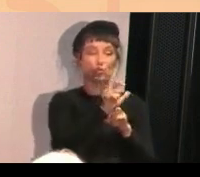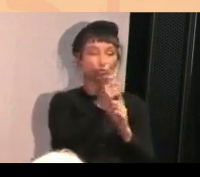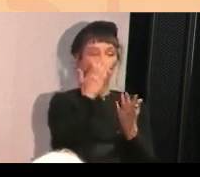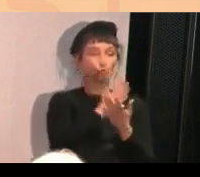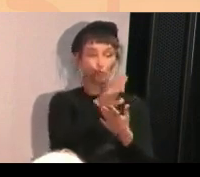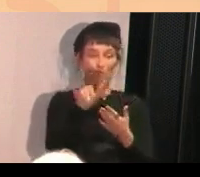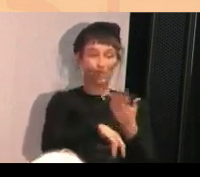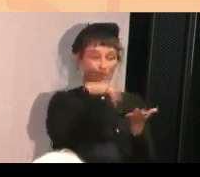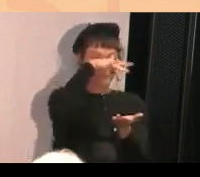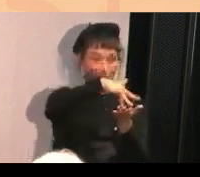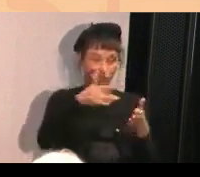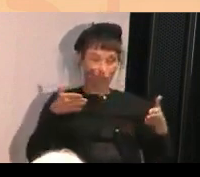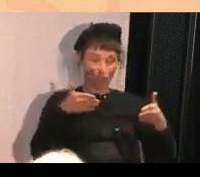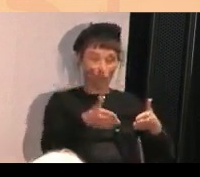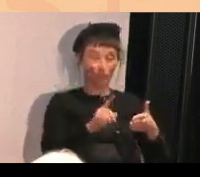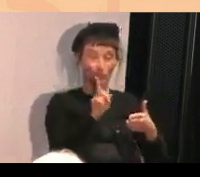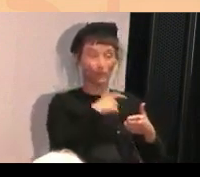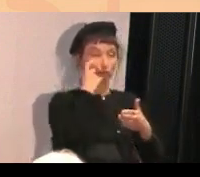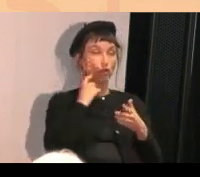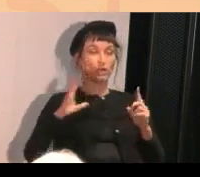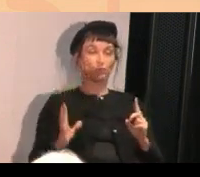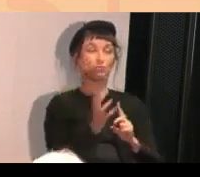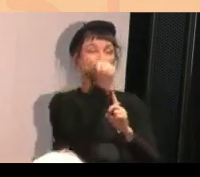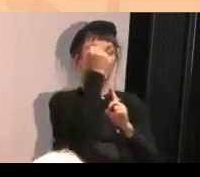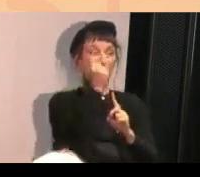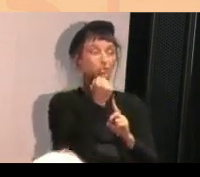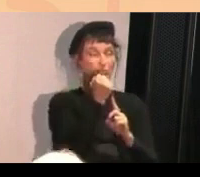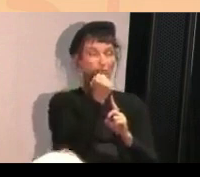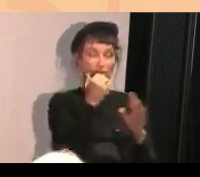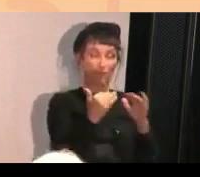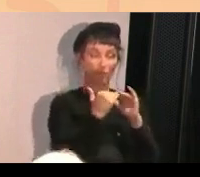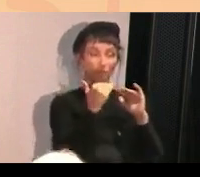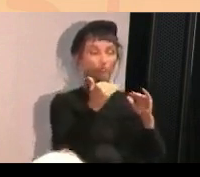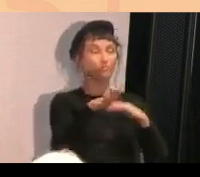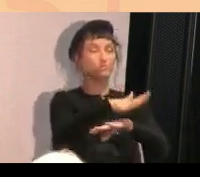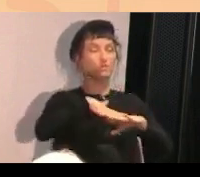central as we strive for our rightful place of equity